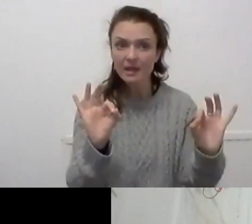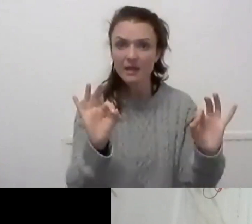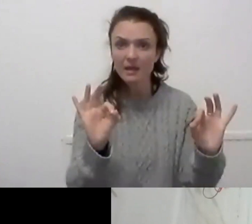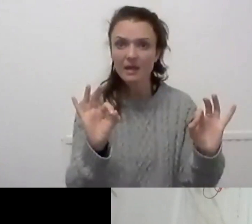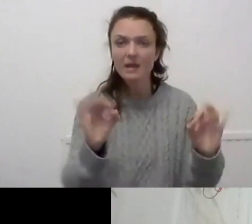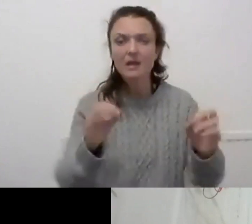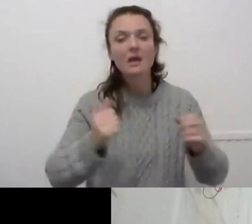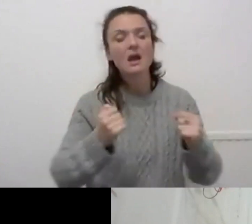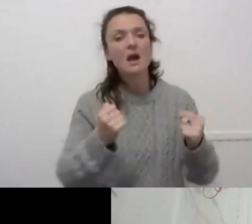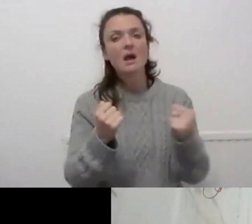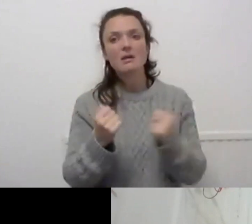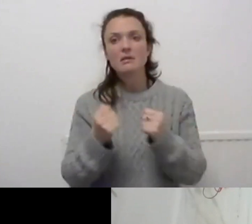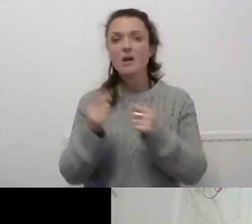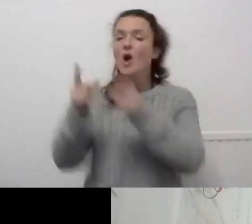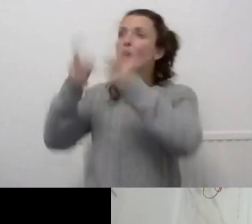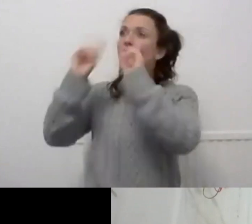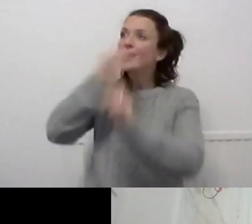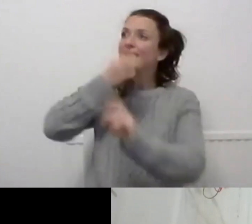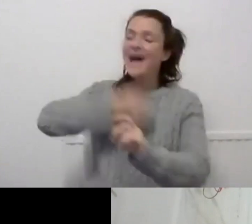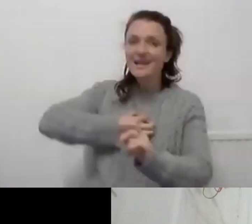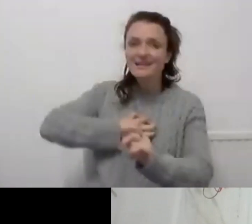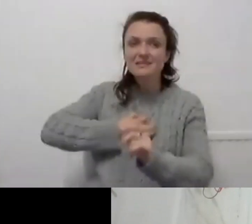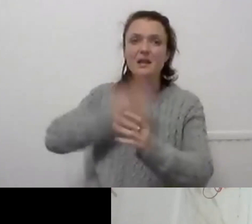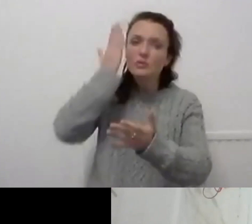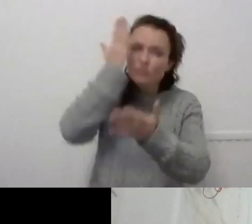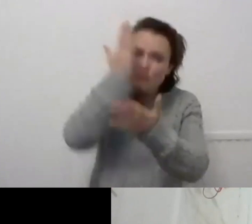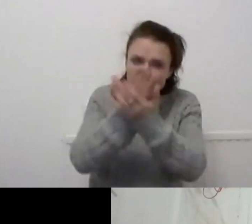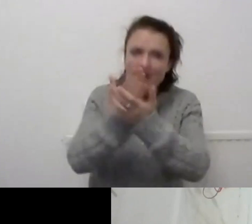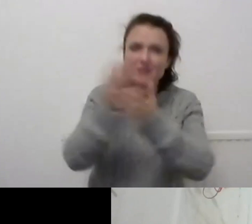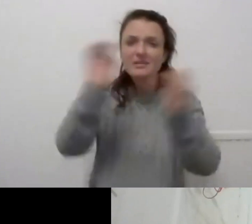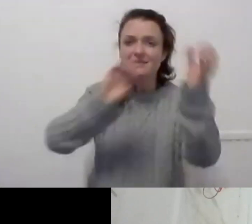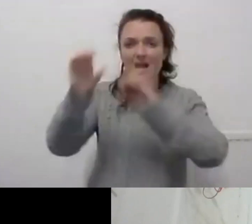God asked us to trust scientists, you know, Muslim, you know, scientists are really